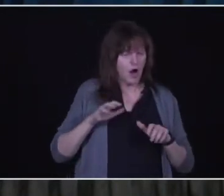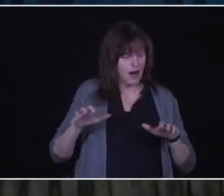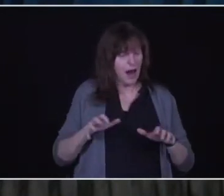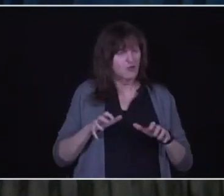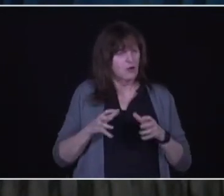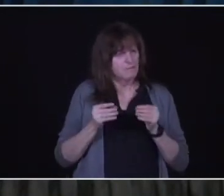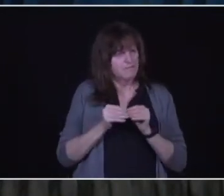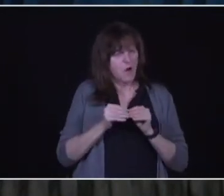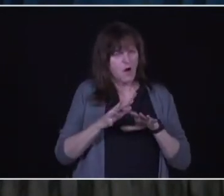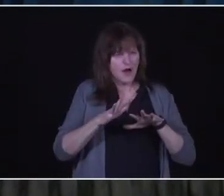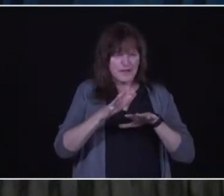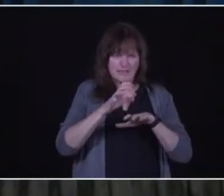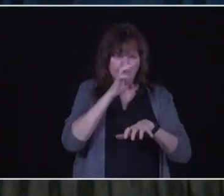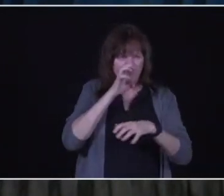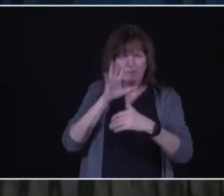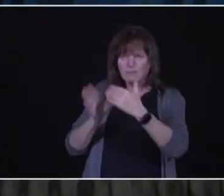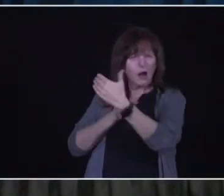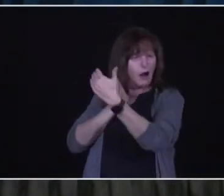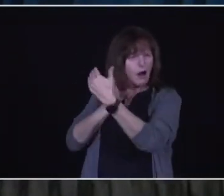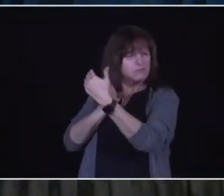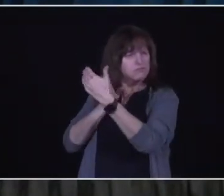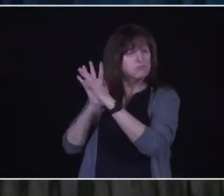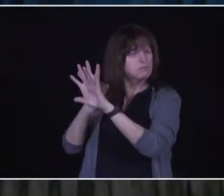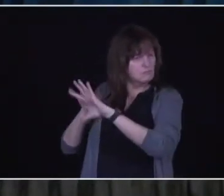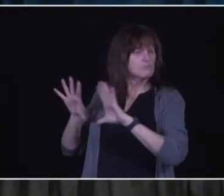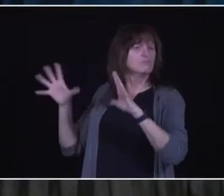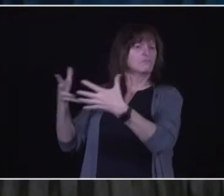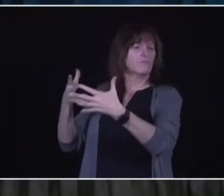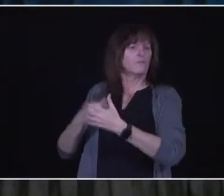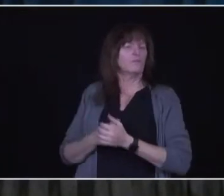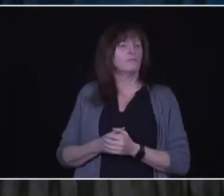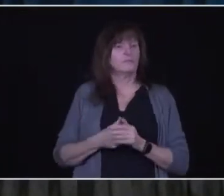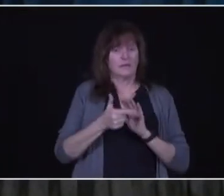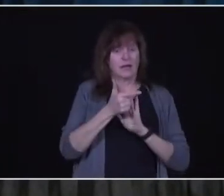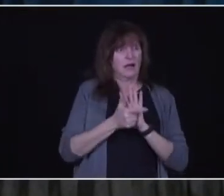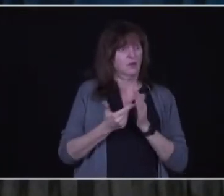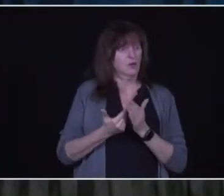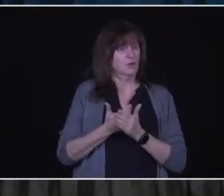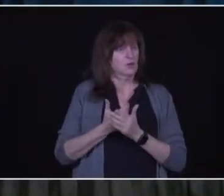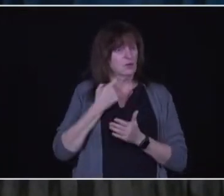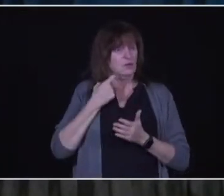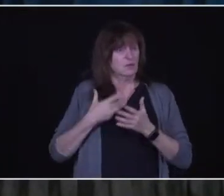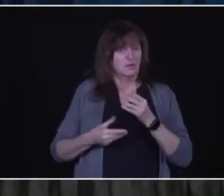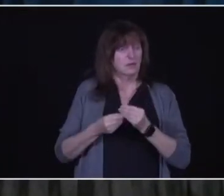have passed that would be the first of its kind in Canada solidifying Ontario